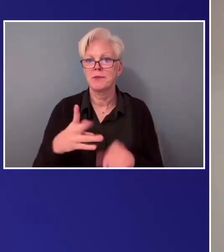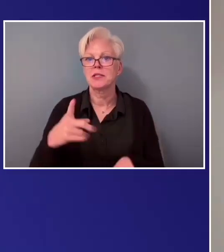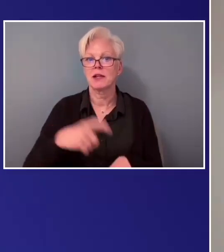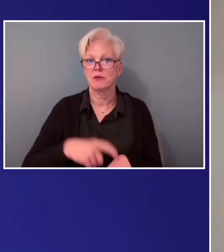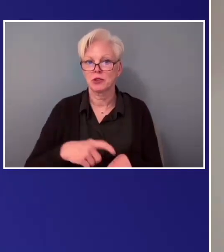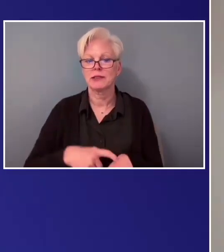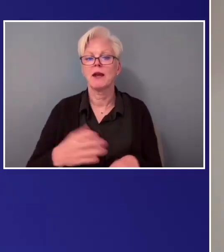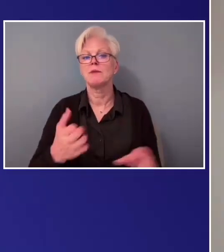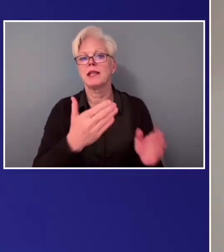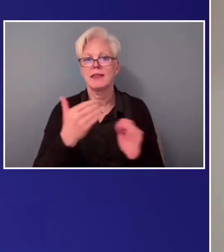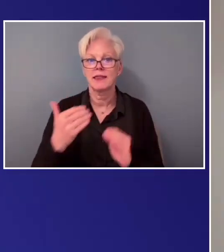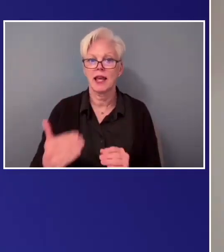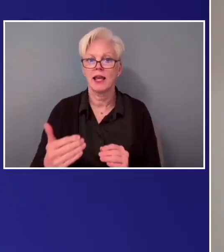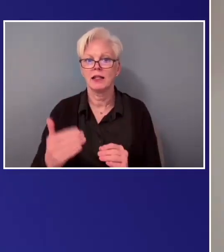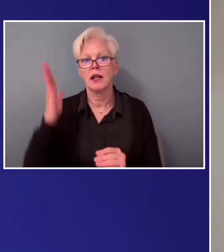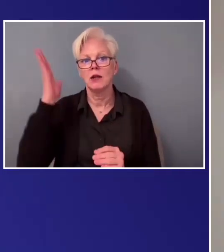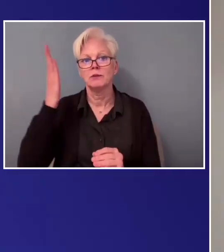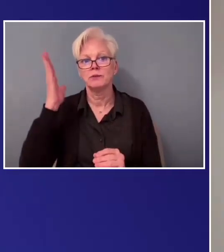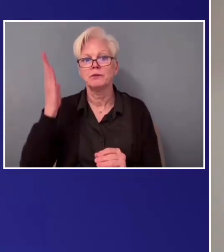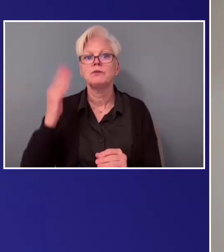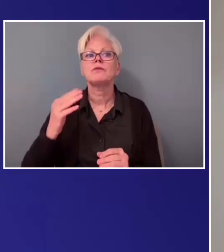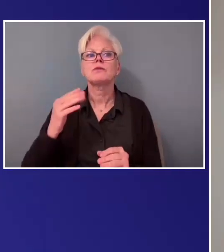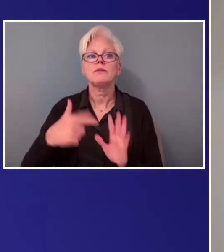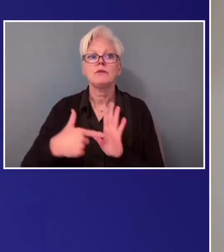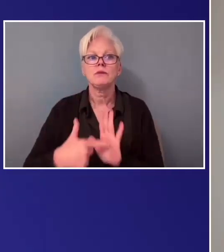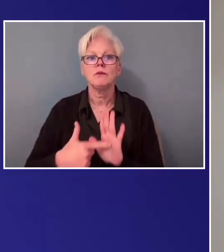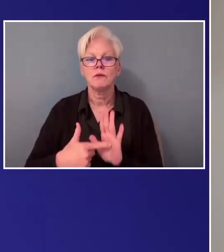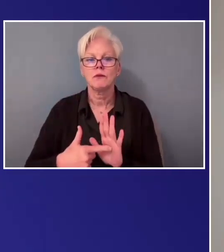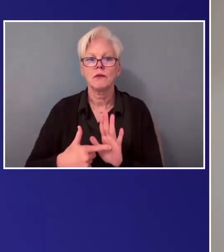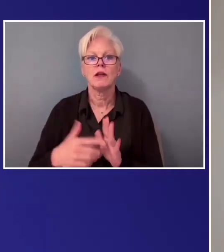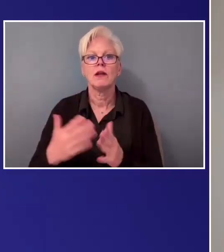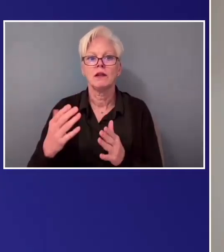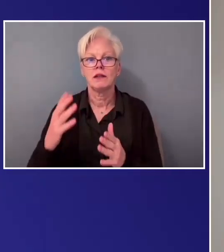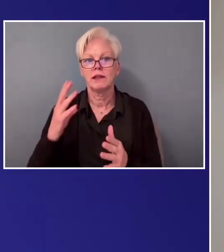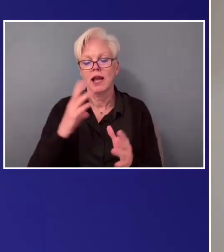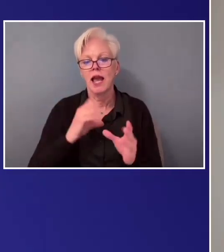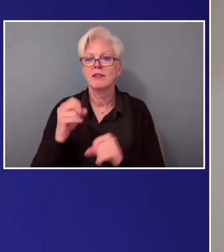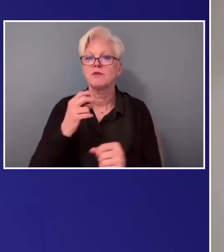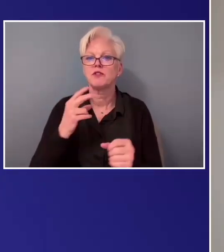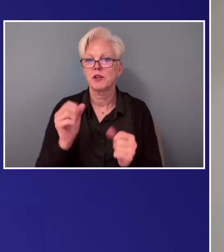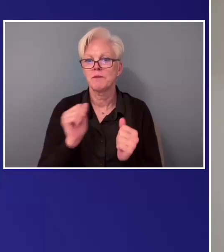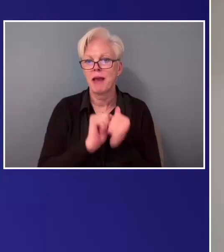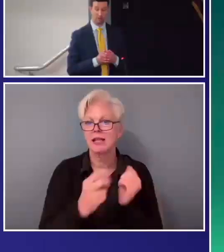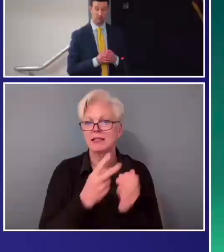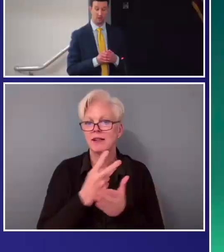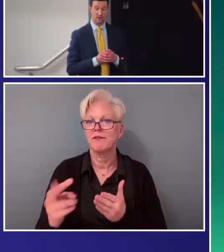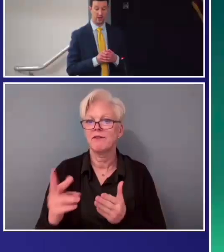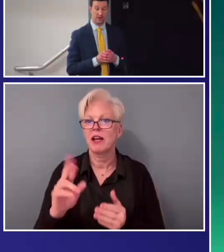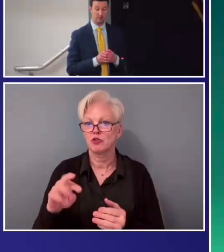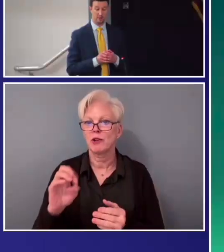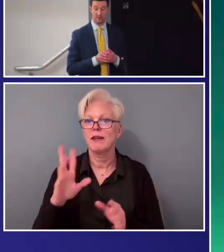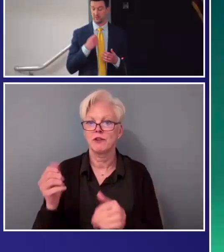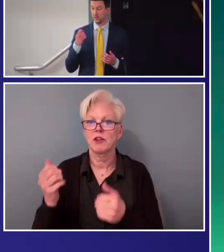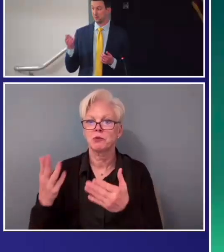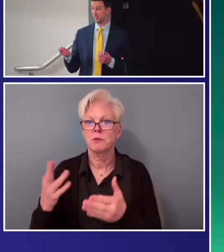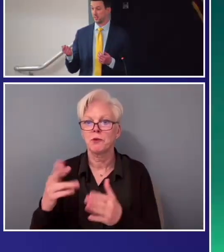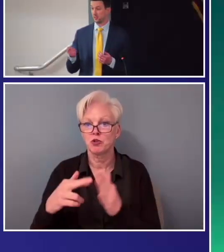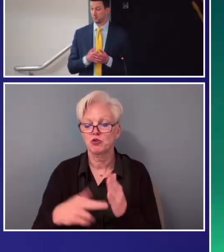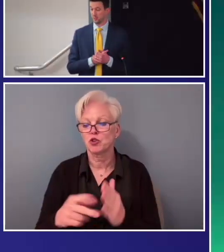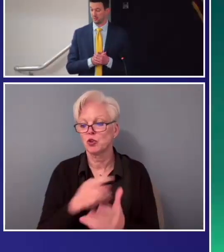Then, we will move on to a presentation that is showing our estimates for the pass and fail rate for the proposed rule, and then the final presentation will be